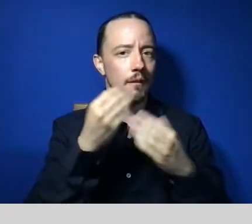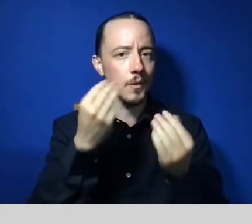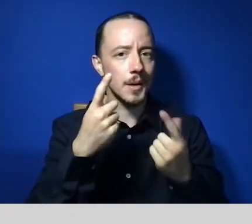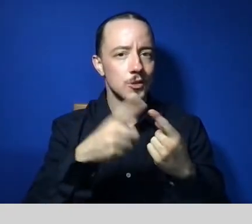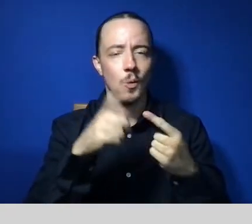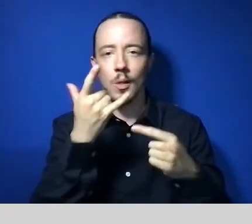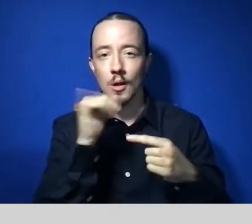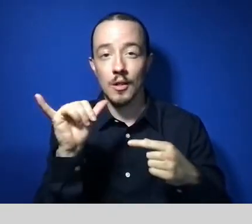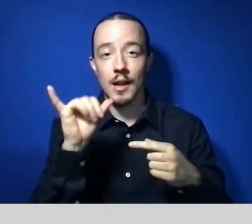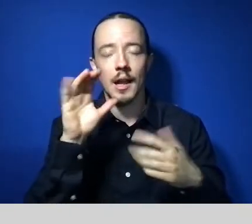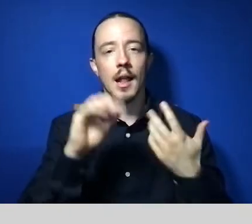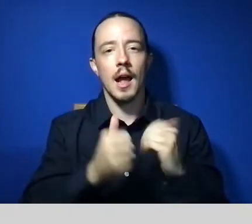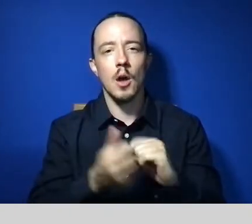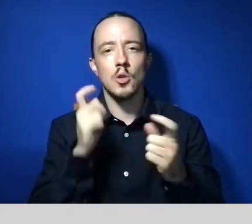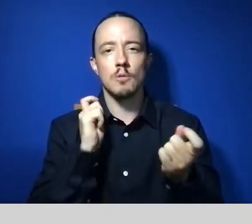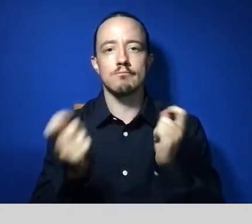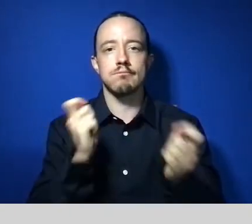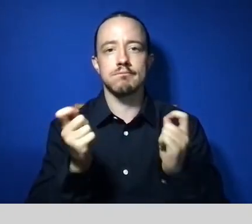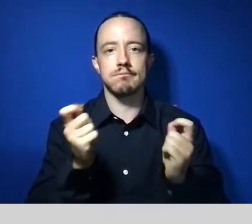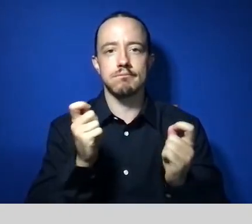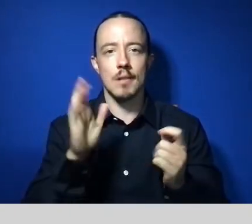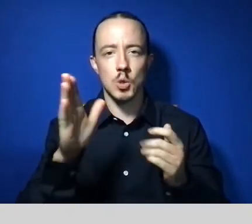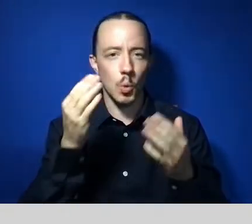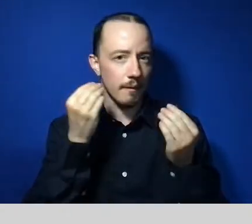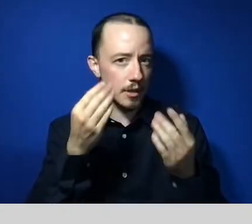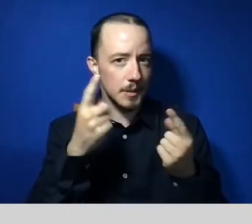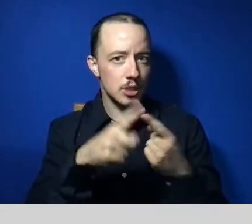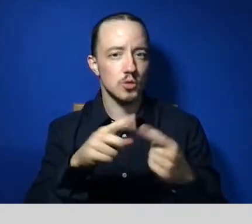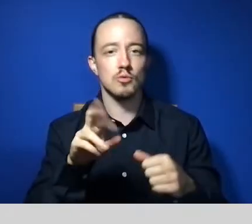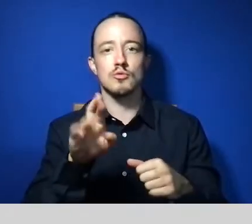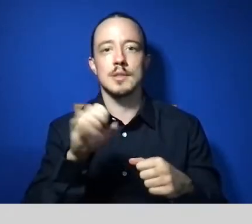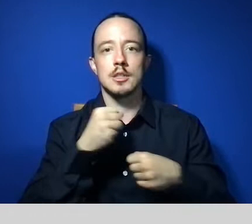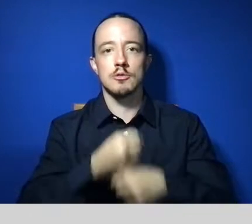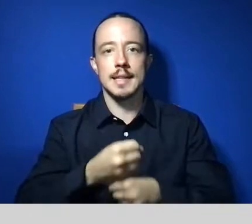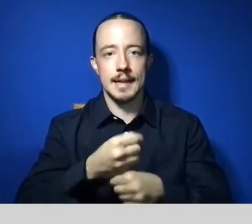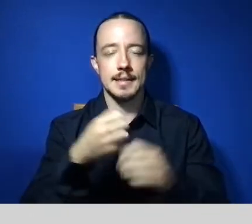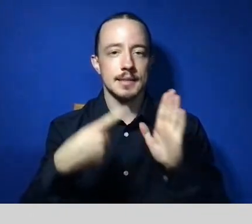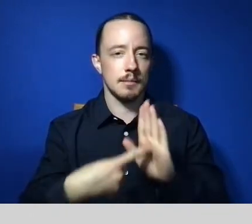data set to, you know, create this animated example.